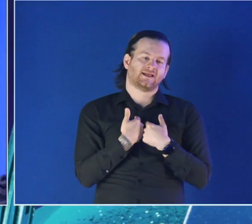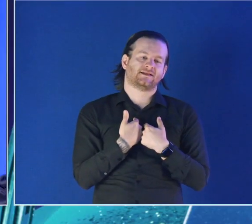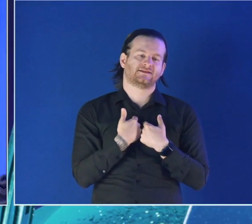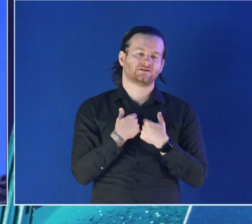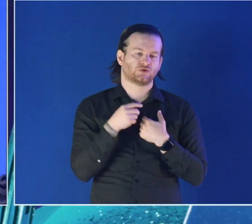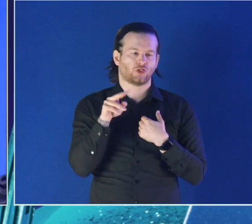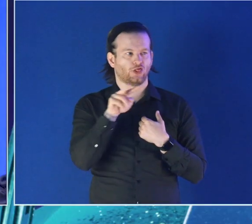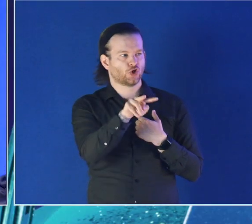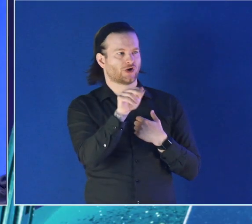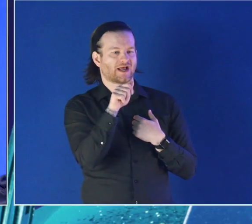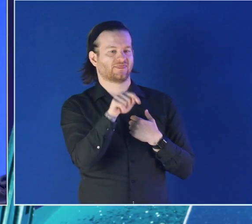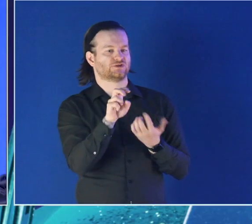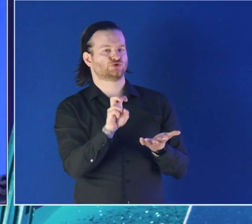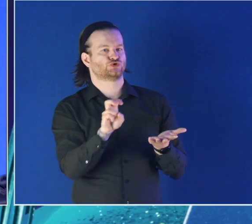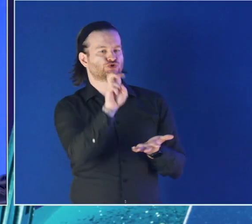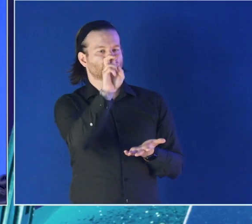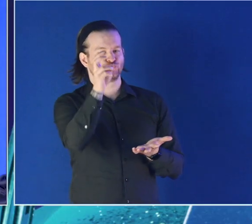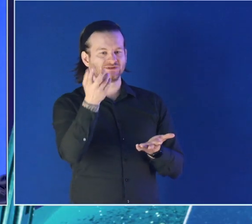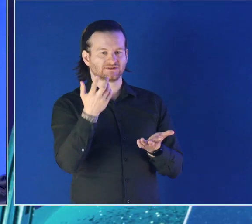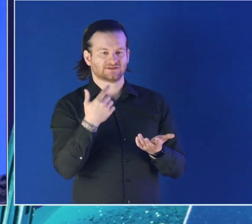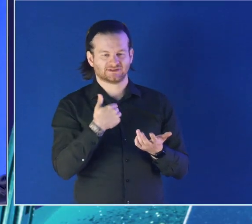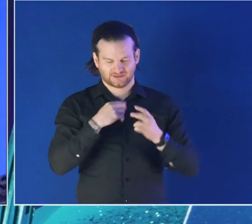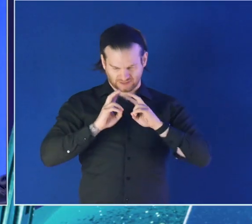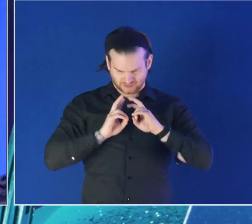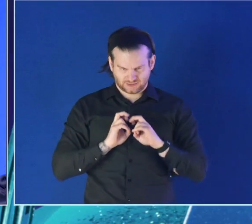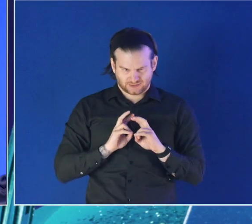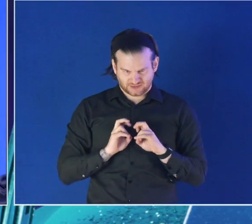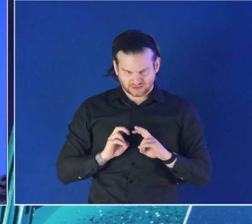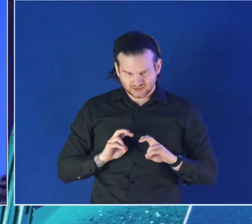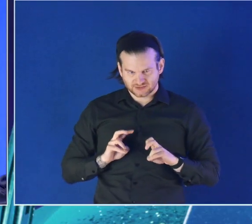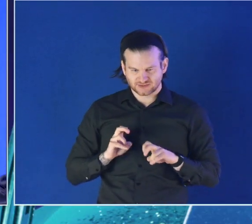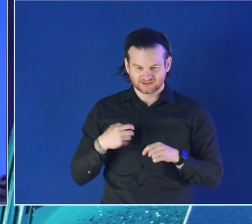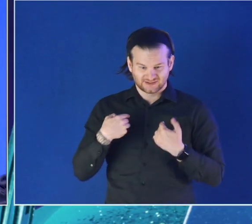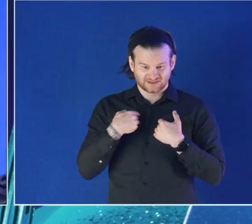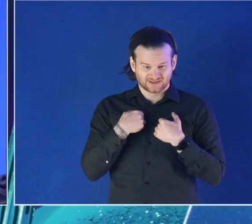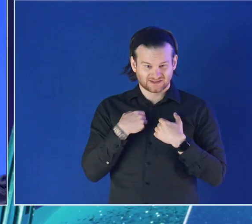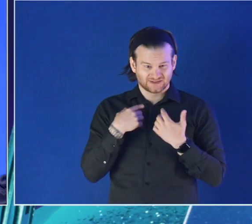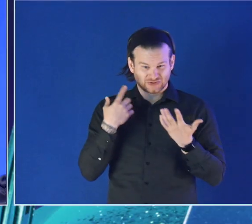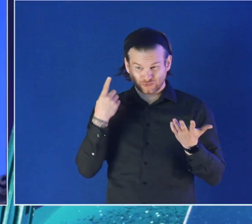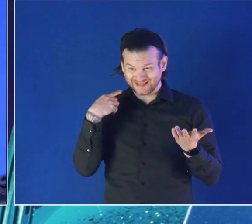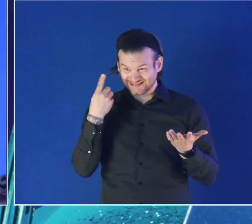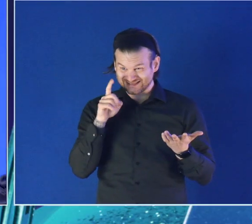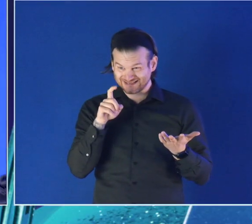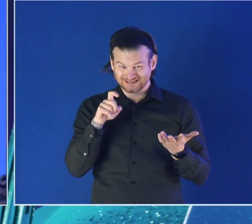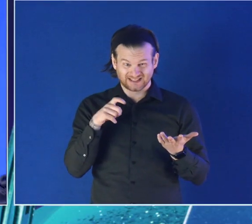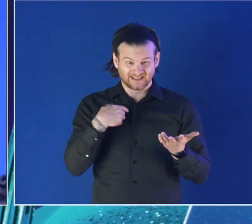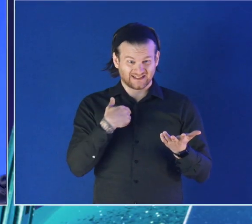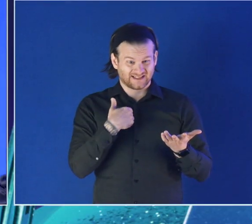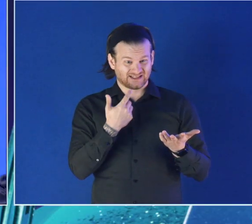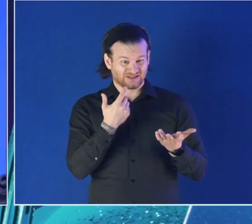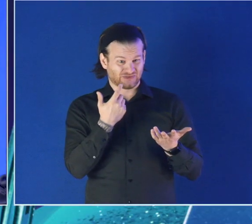you'd say my crazy, but my crazy was the community's needs. And I'm here only because I have a group of people on the team